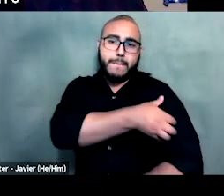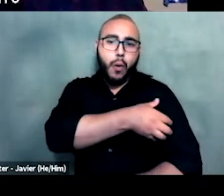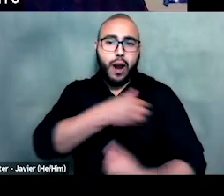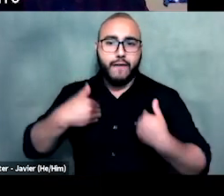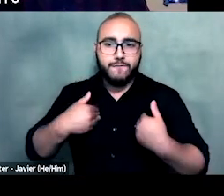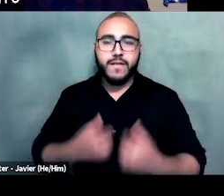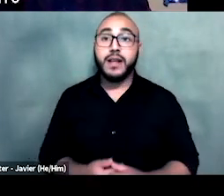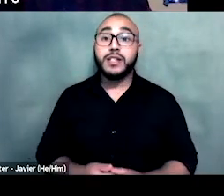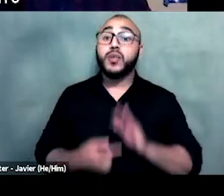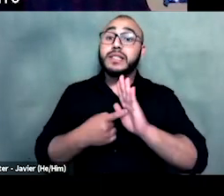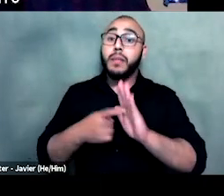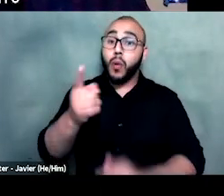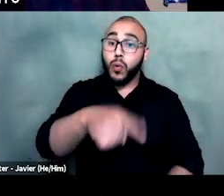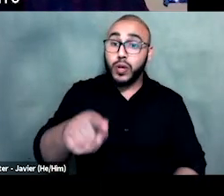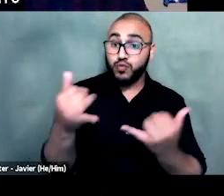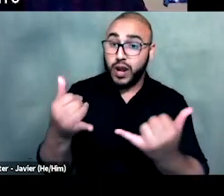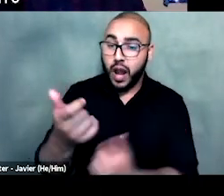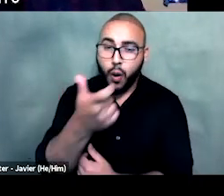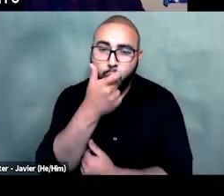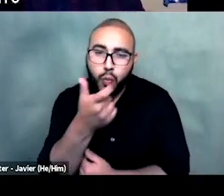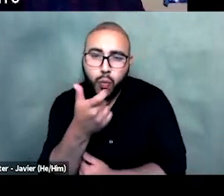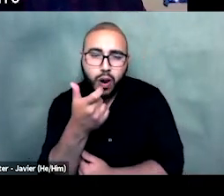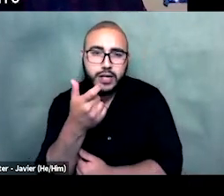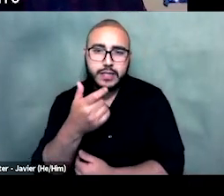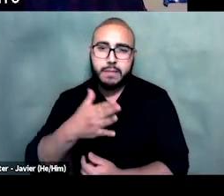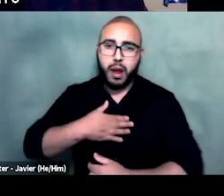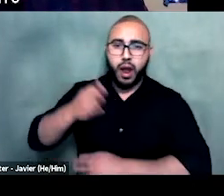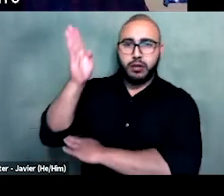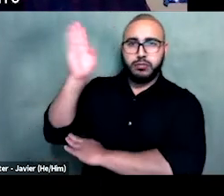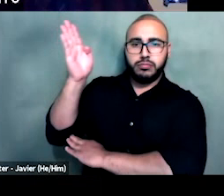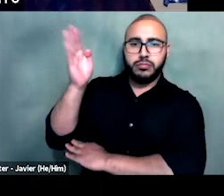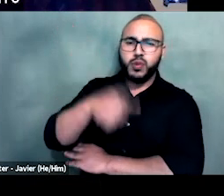like all of you who are listening to this discussion, many of you hold incredible